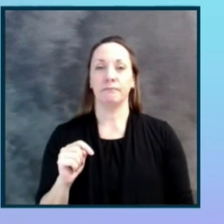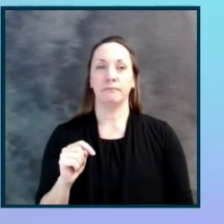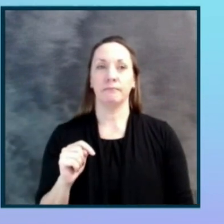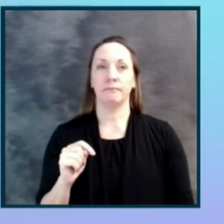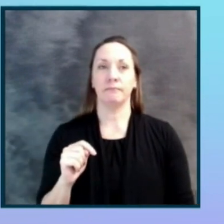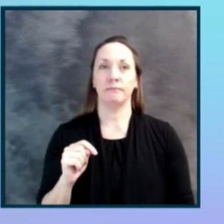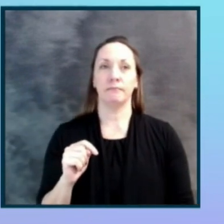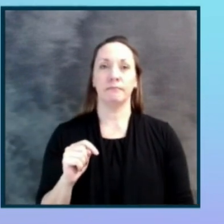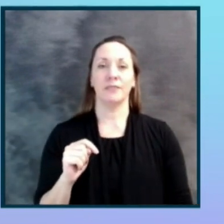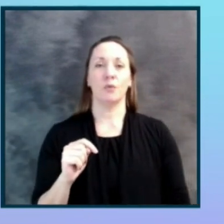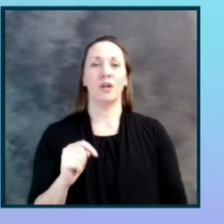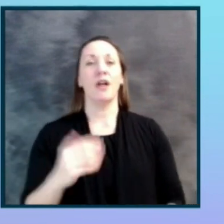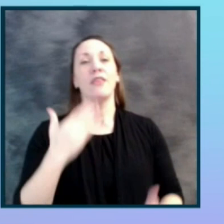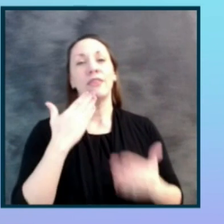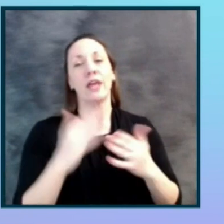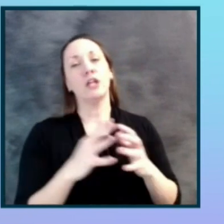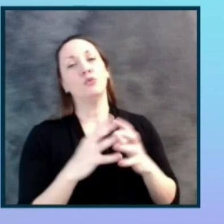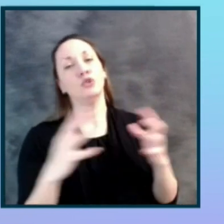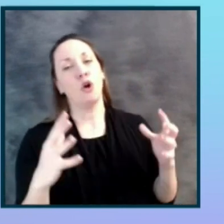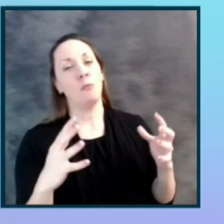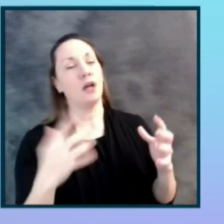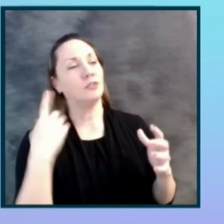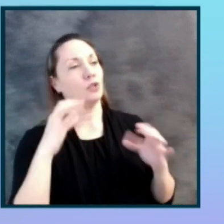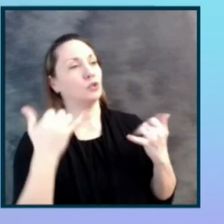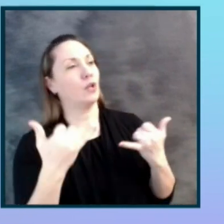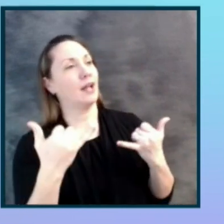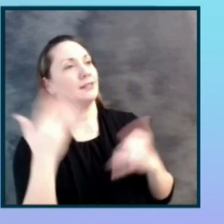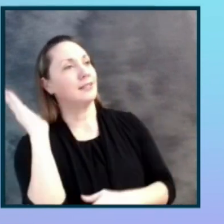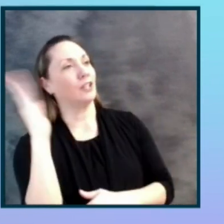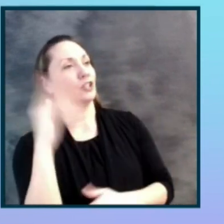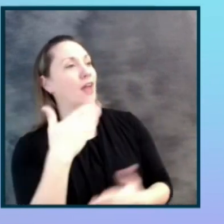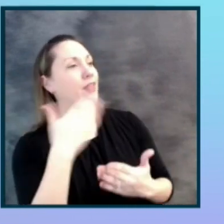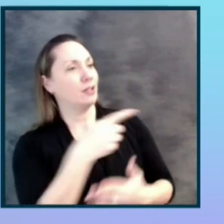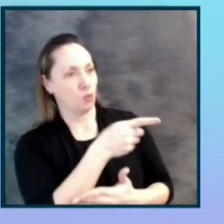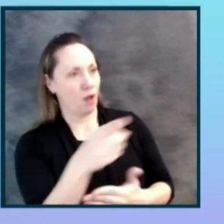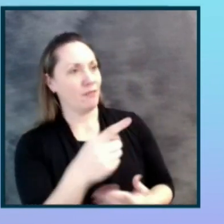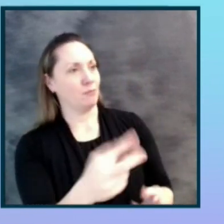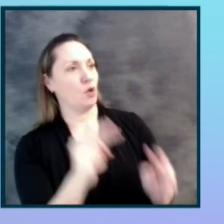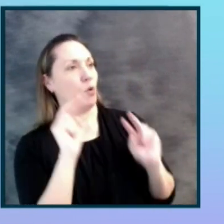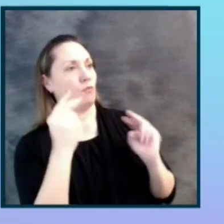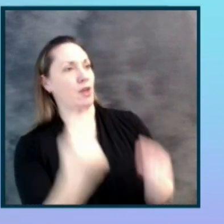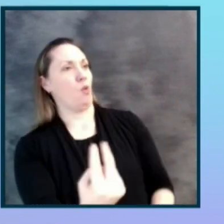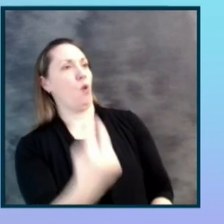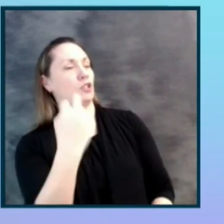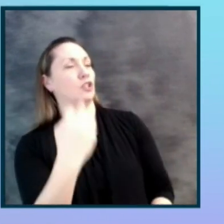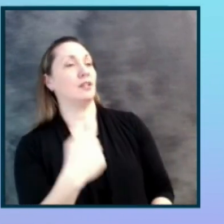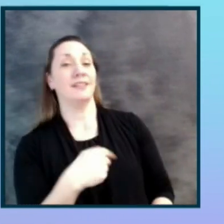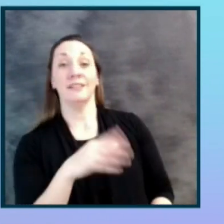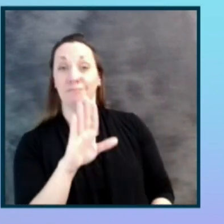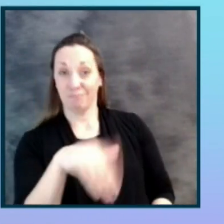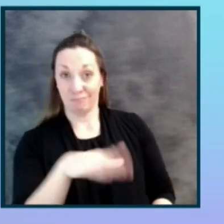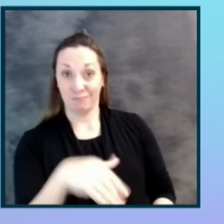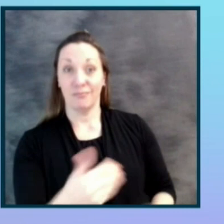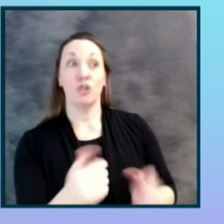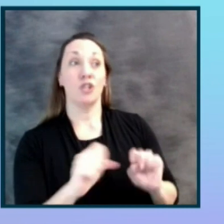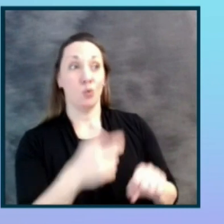I really do appreciate it. And thanks for everybody who's attending. Friendly reminder, you can come back and watch this recording at any time.